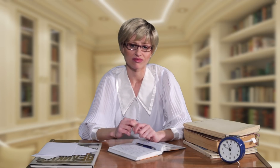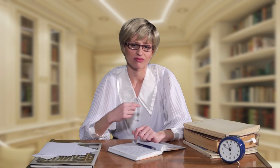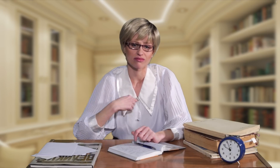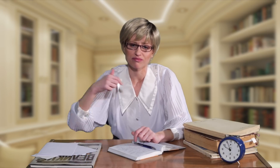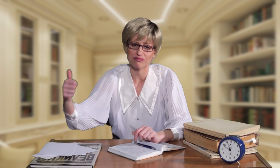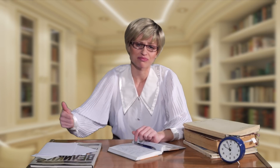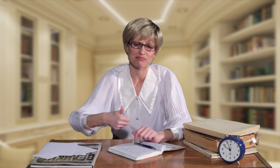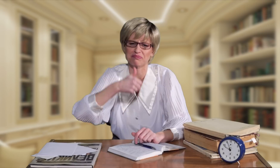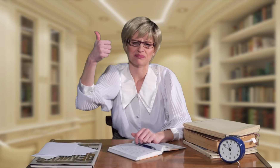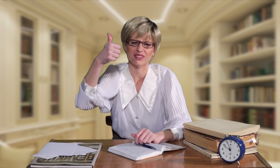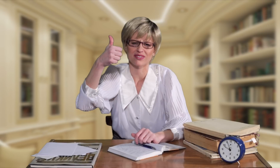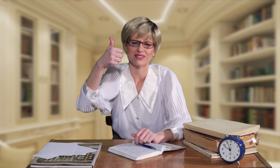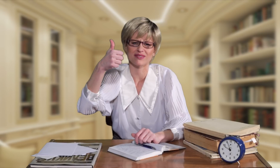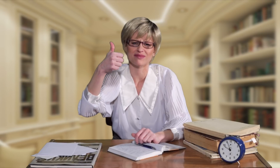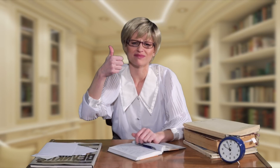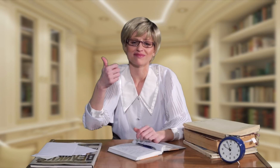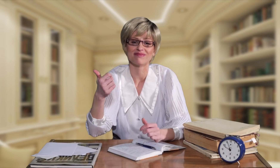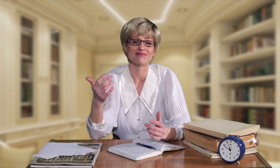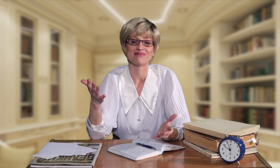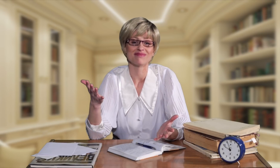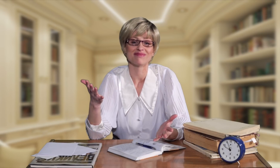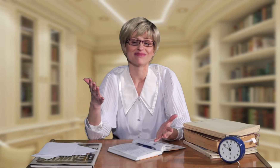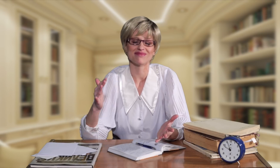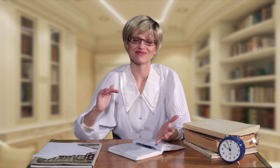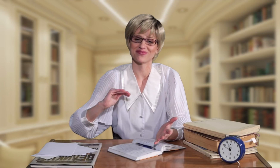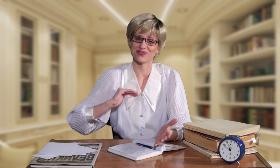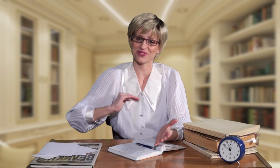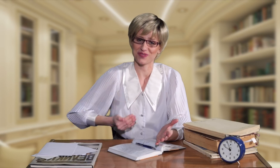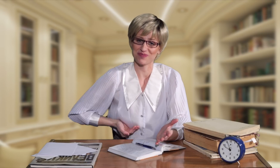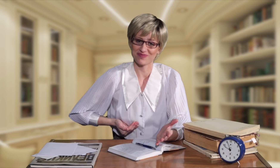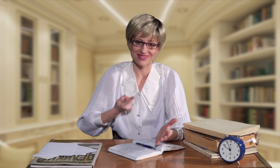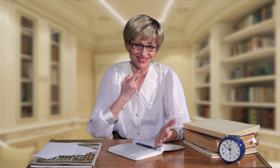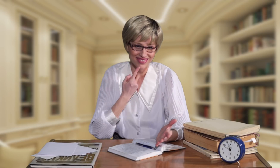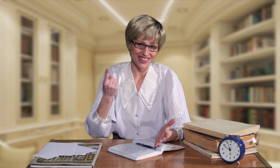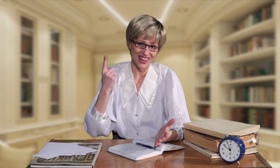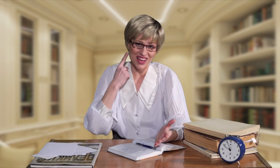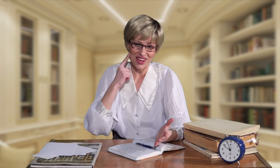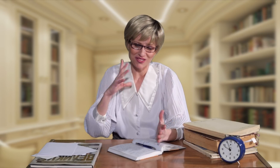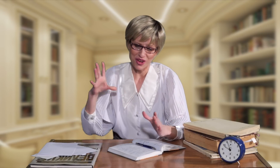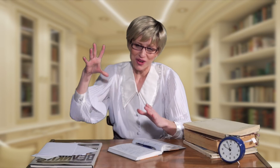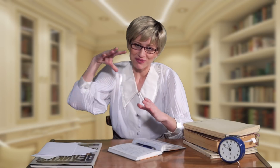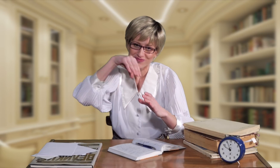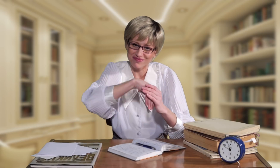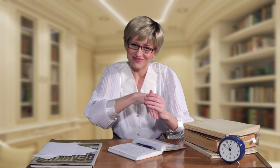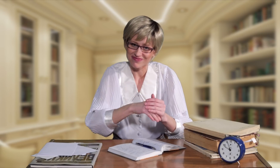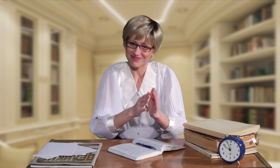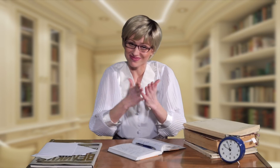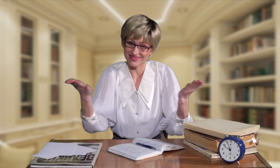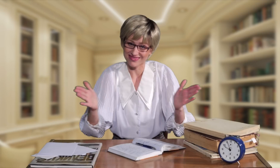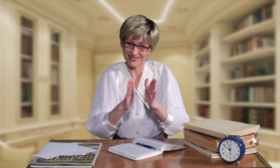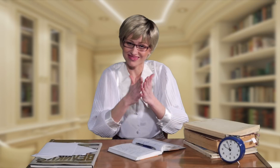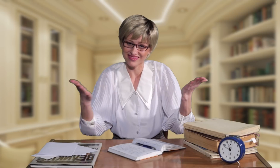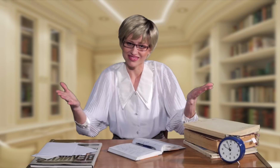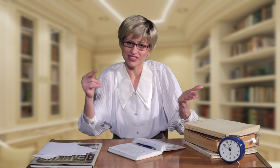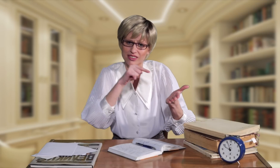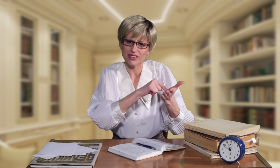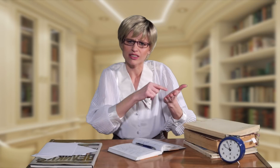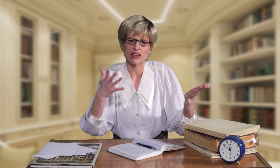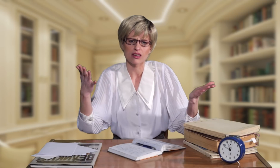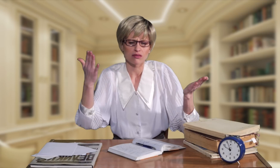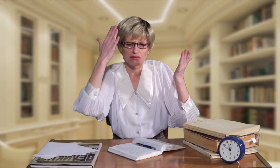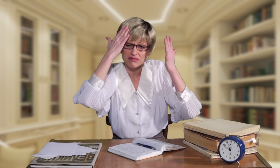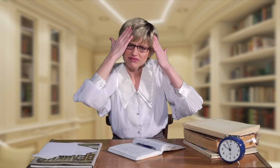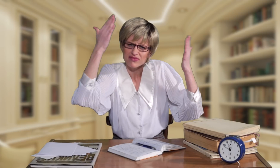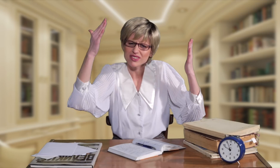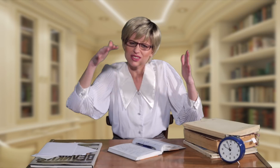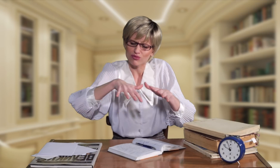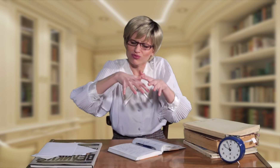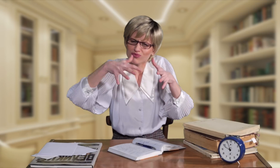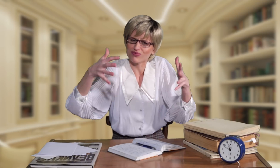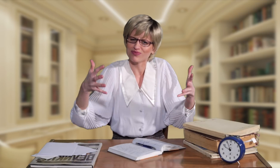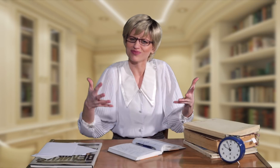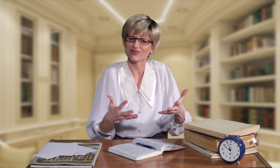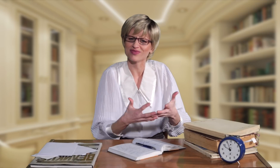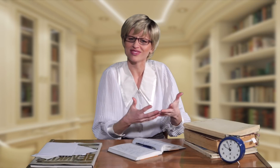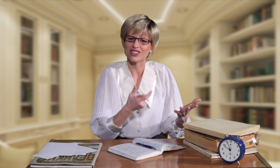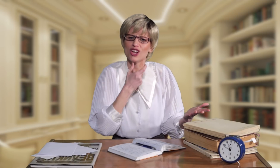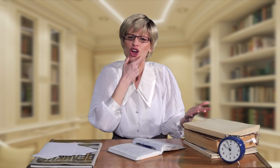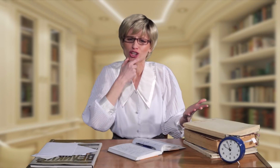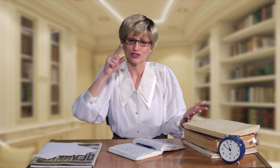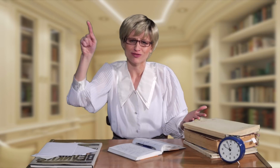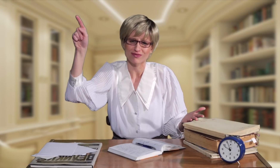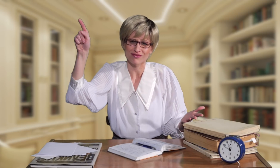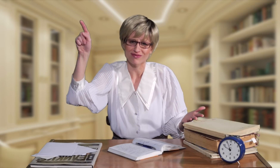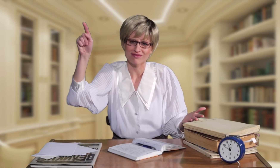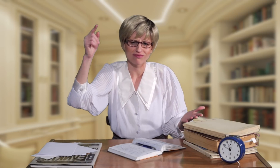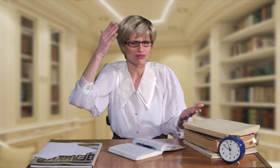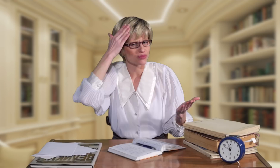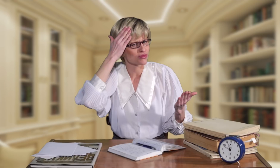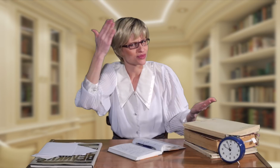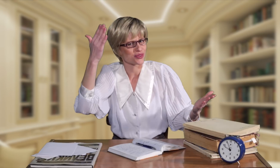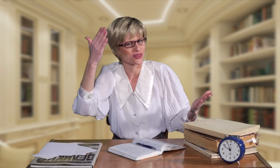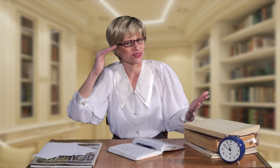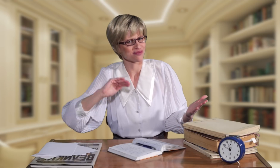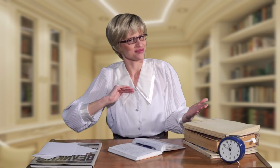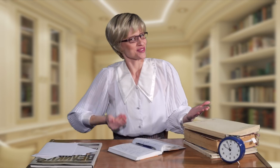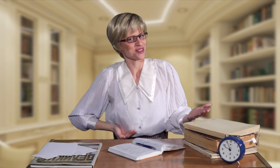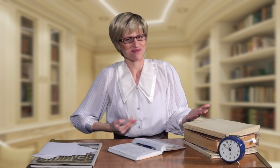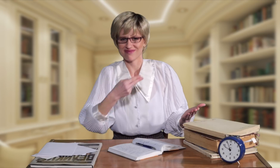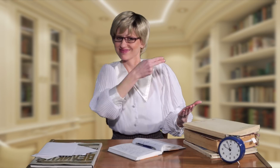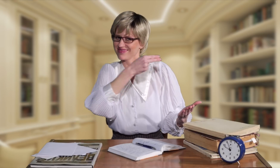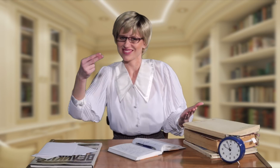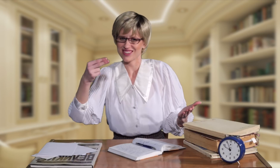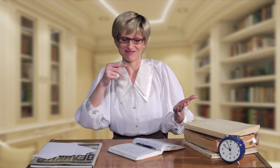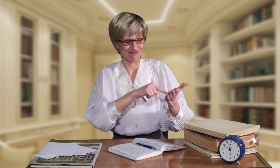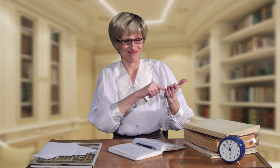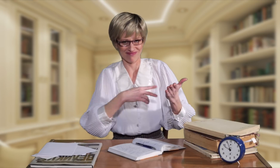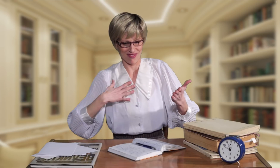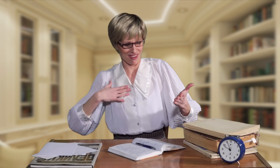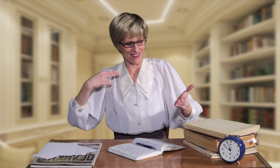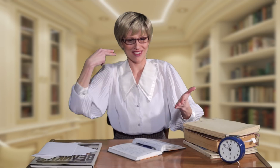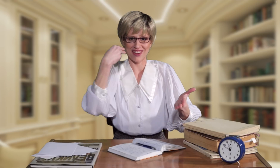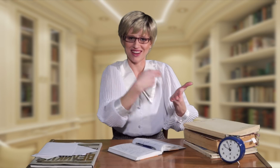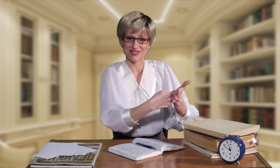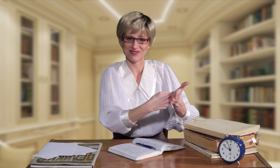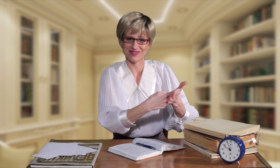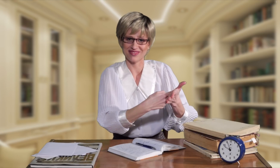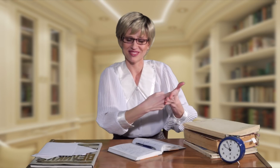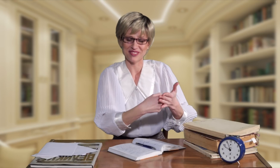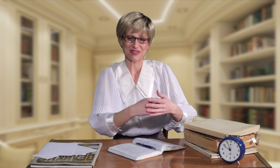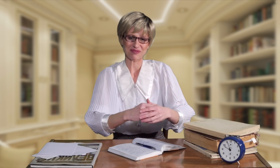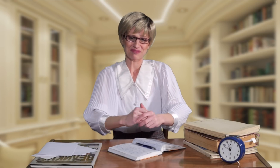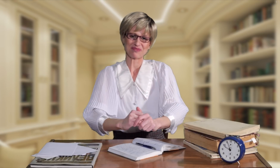I am the only deaf woman in a book of world’s most famous women published in England.